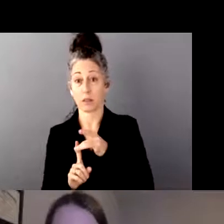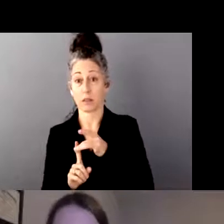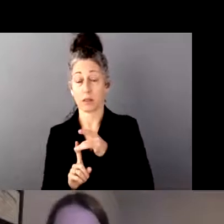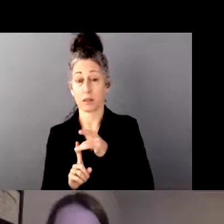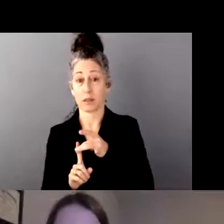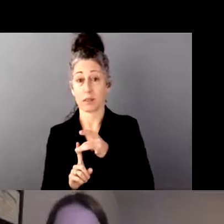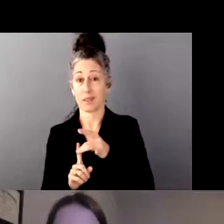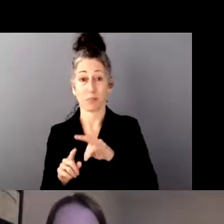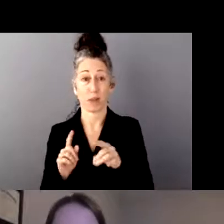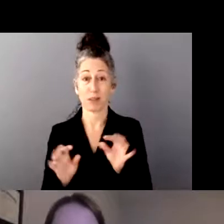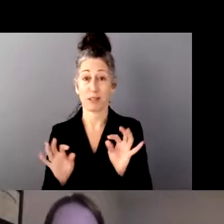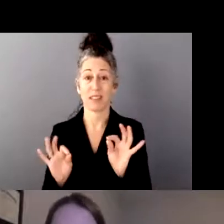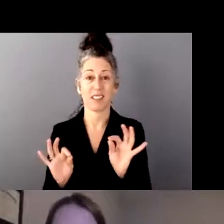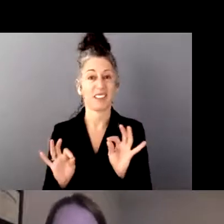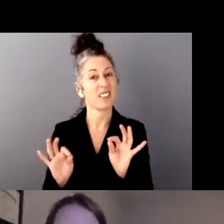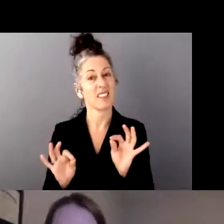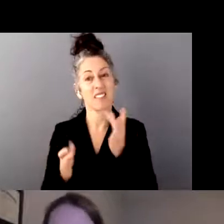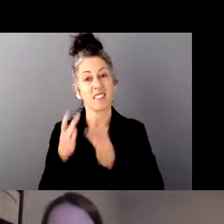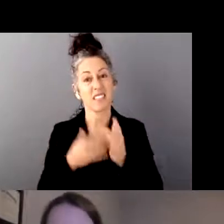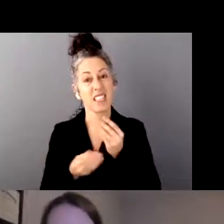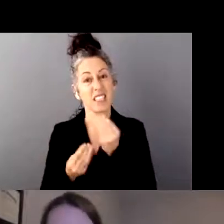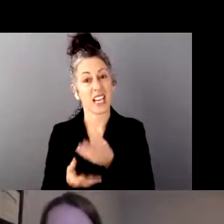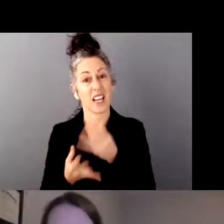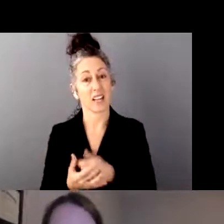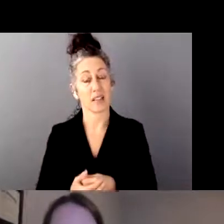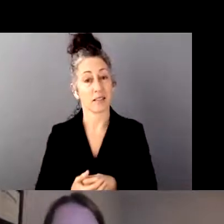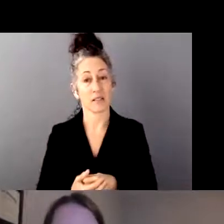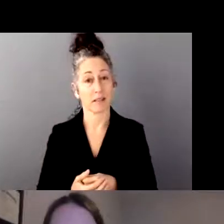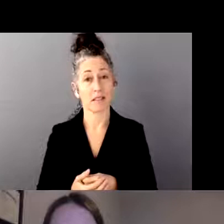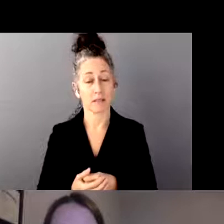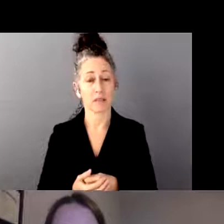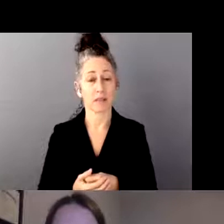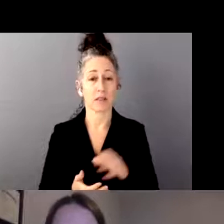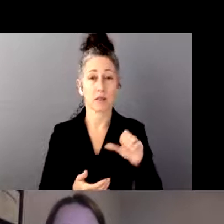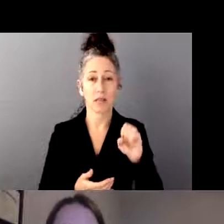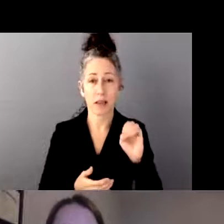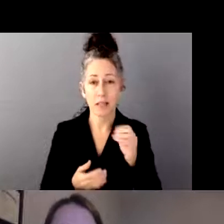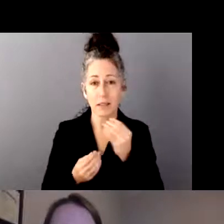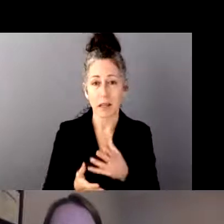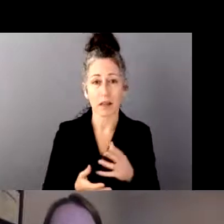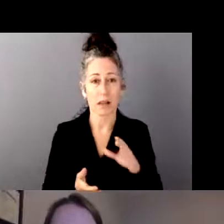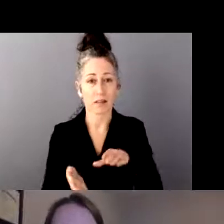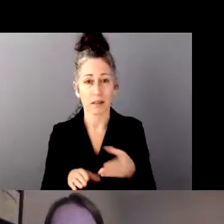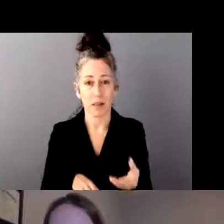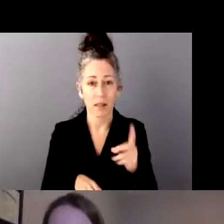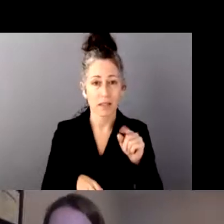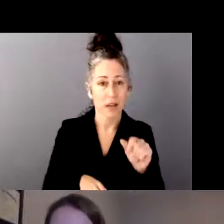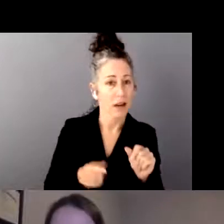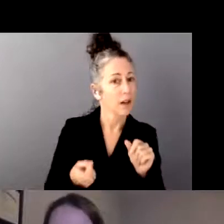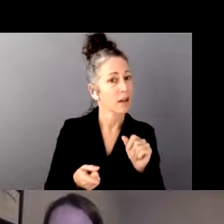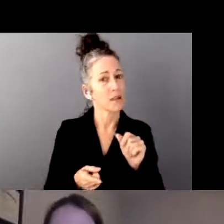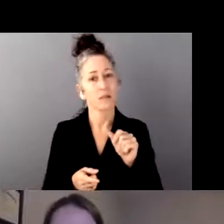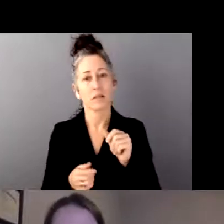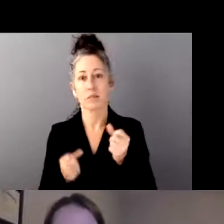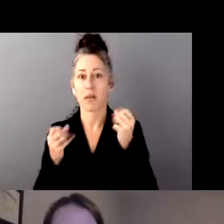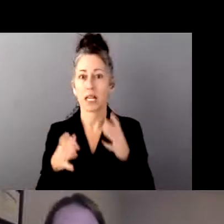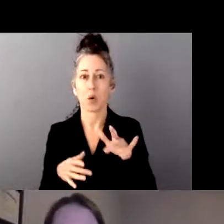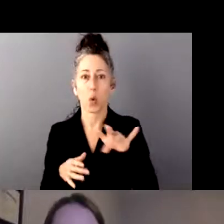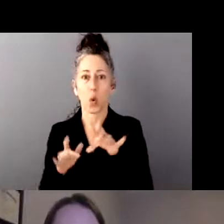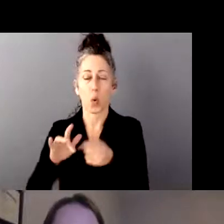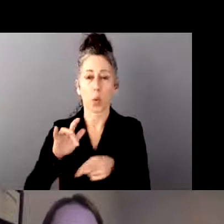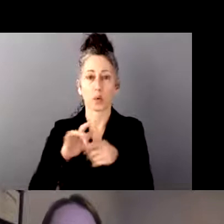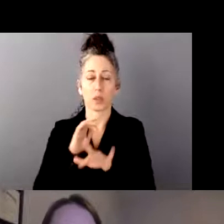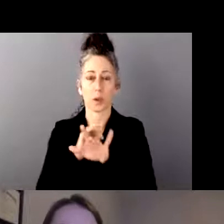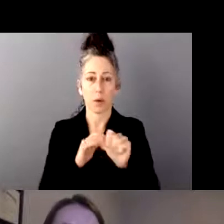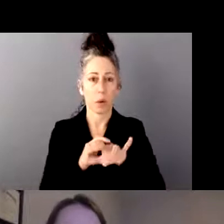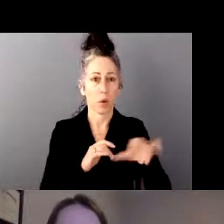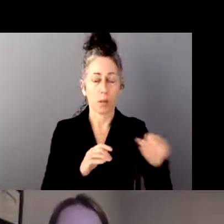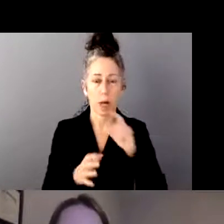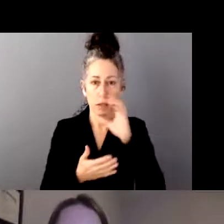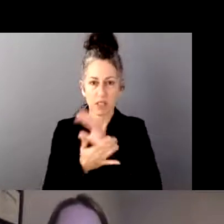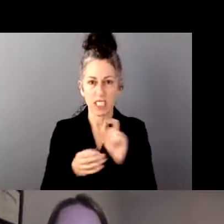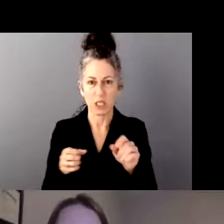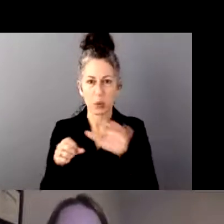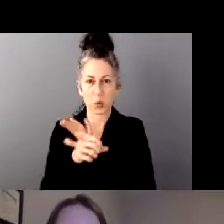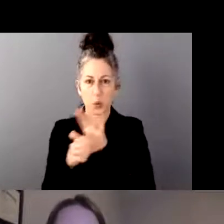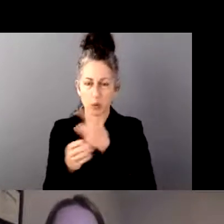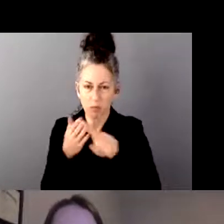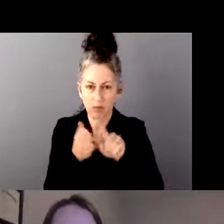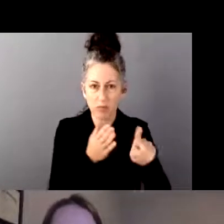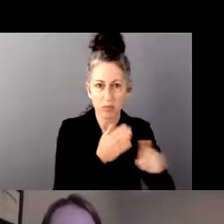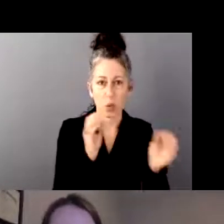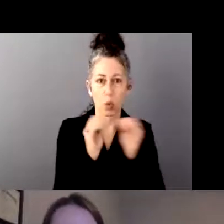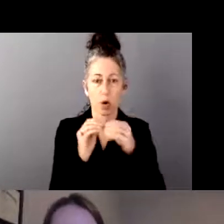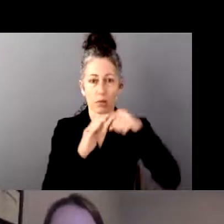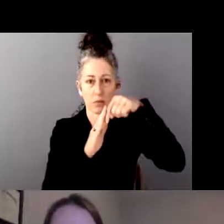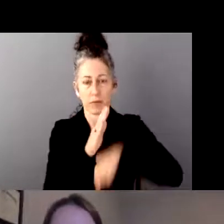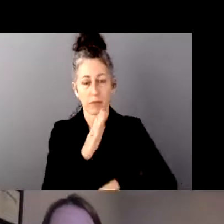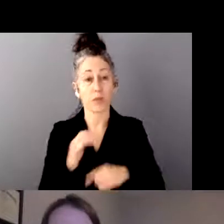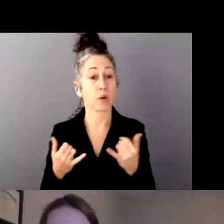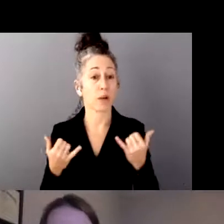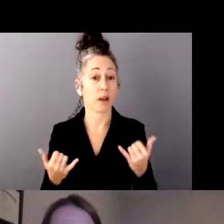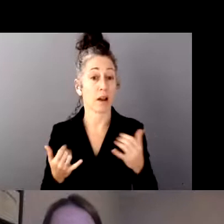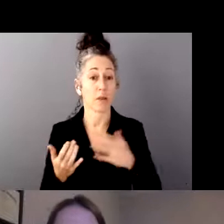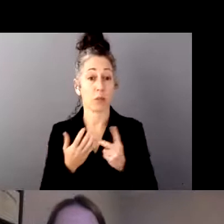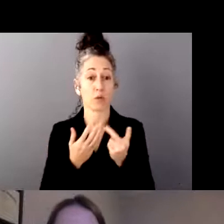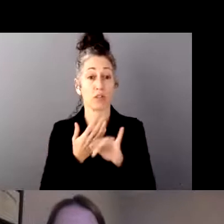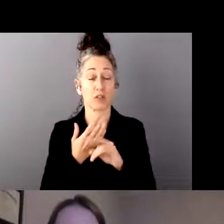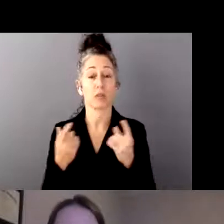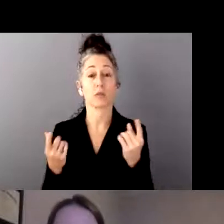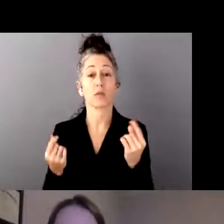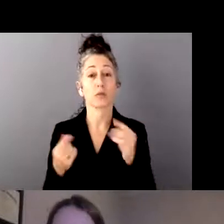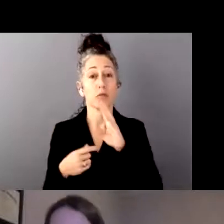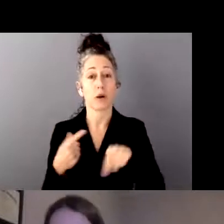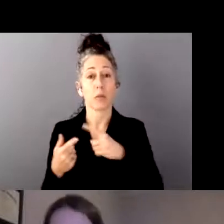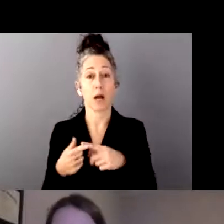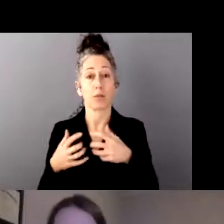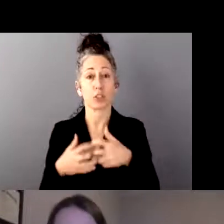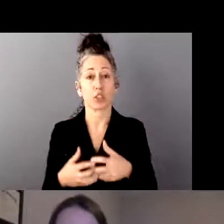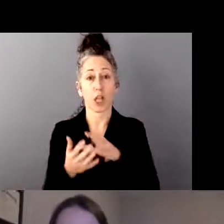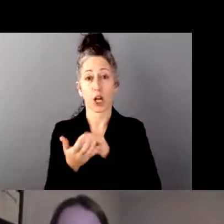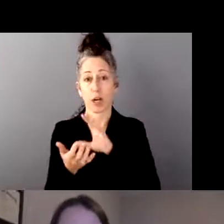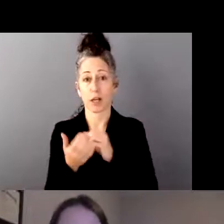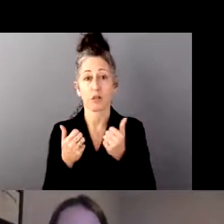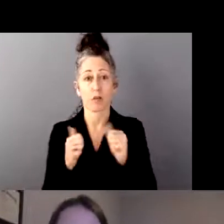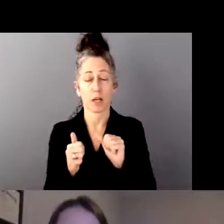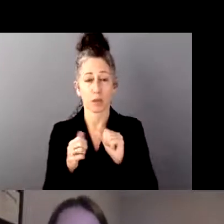isn't something that's widely reported with the case data or death data that's coming out. There's a lot of holds and questions that still need to be addressed related to this issue. So, my project today that I'm going to be talking about is using machine learning to try